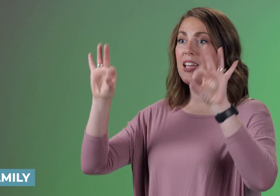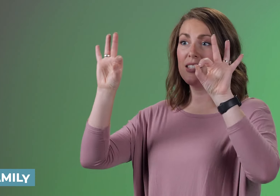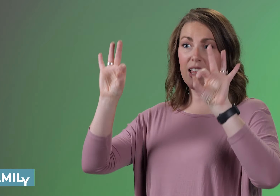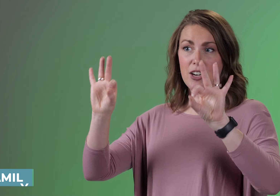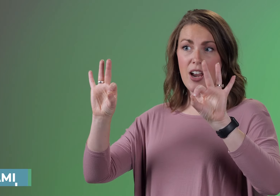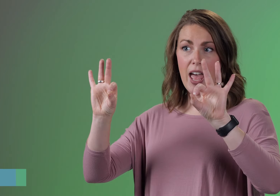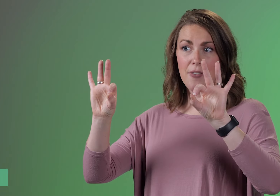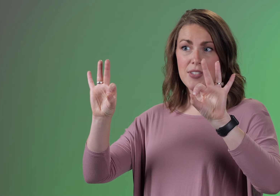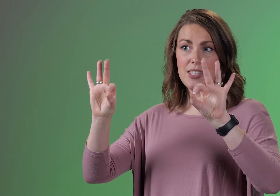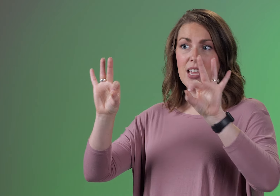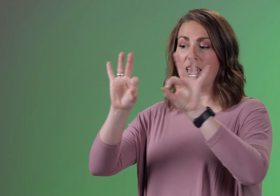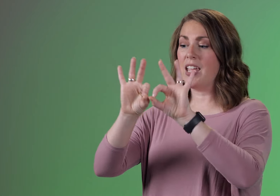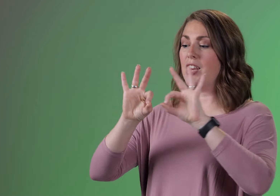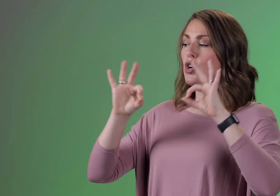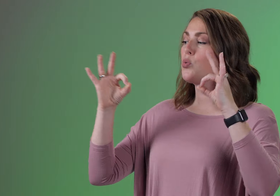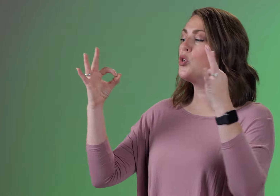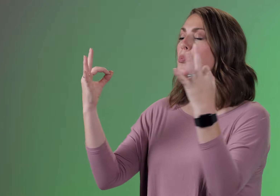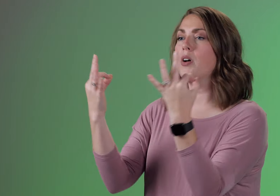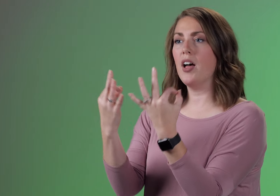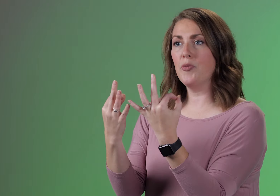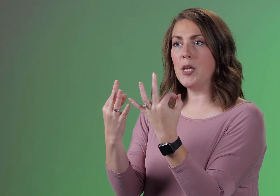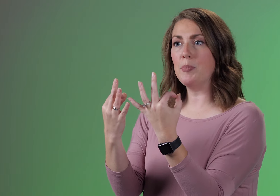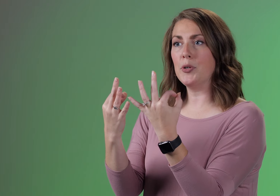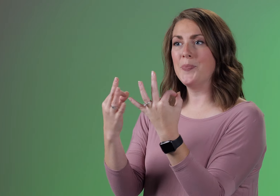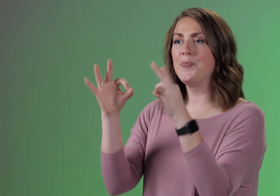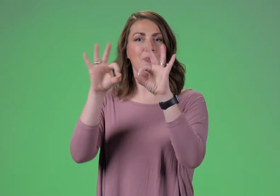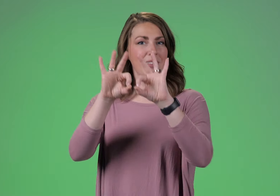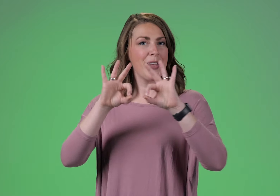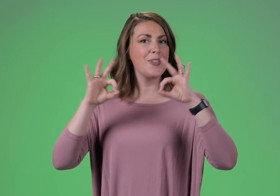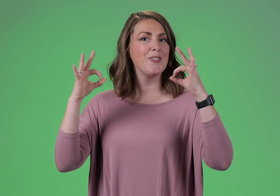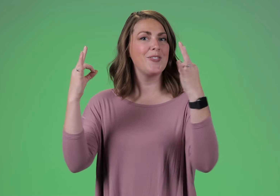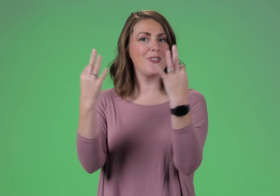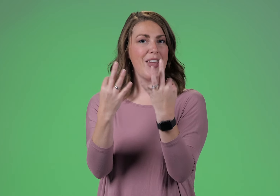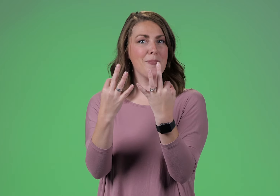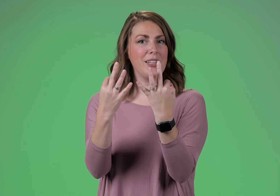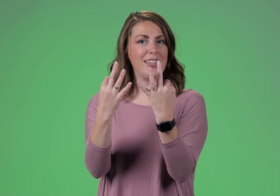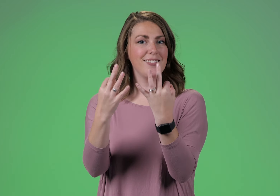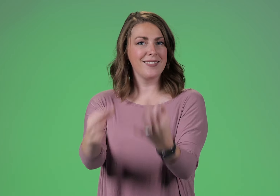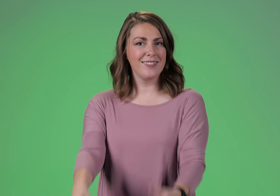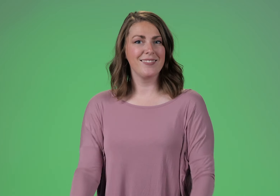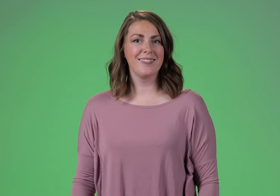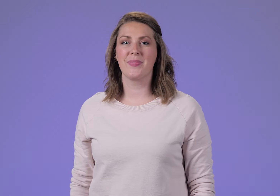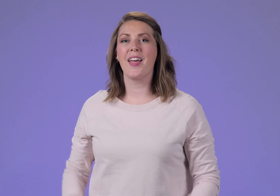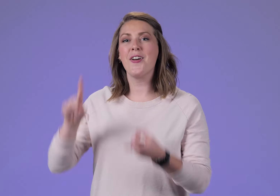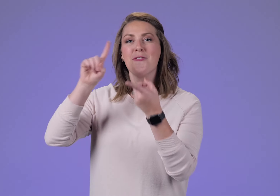It's the letter F in a group of people. Family.